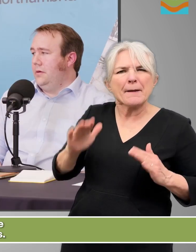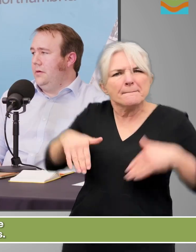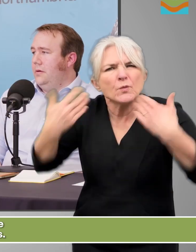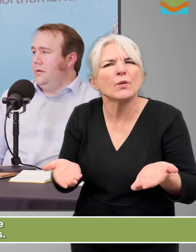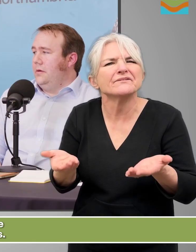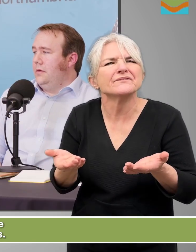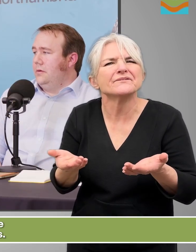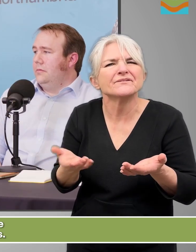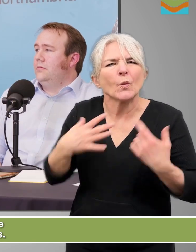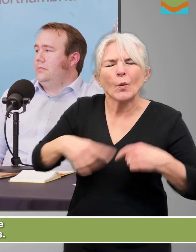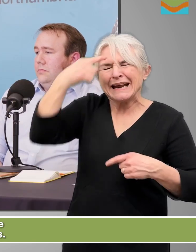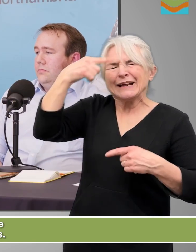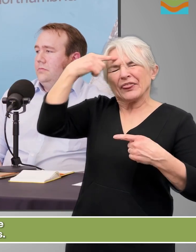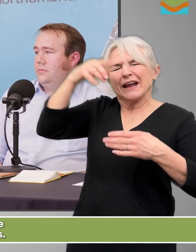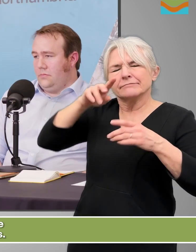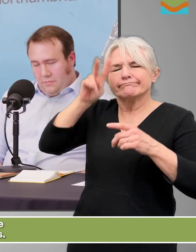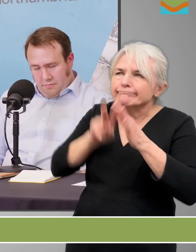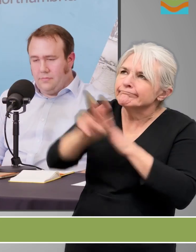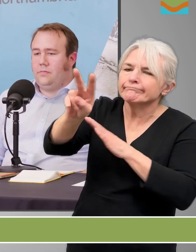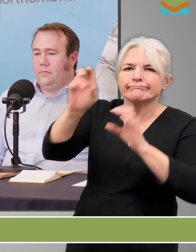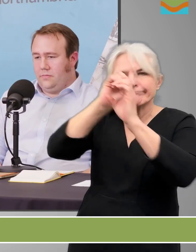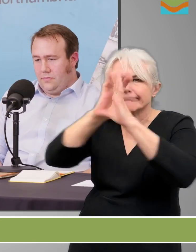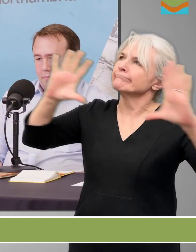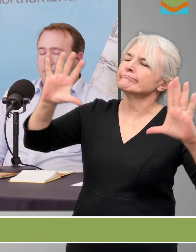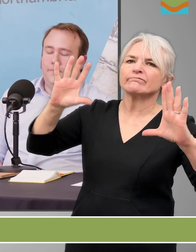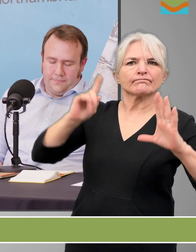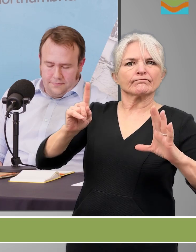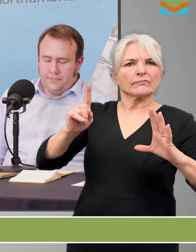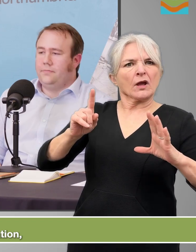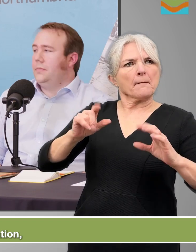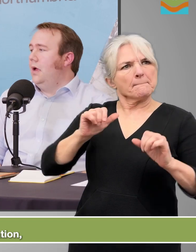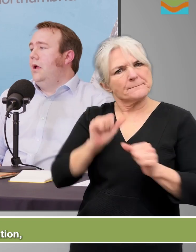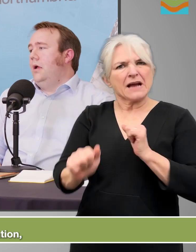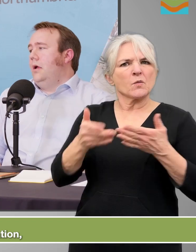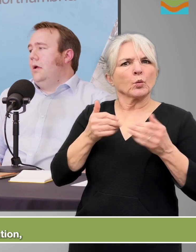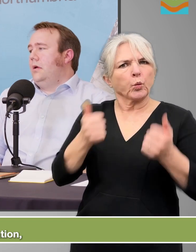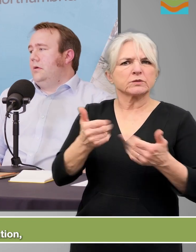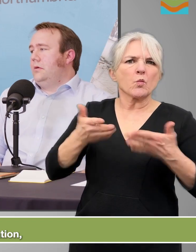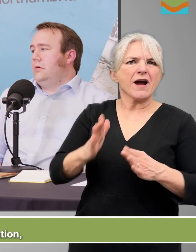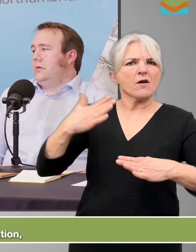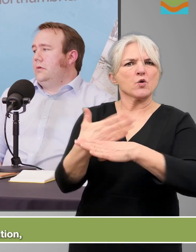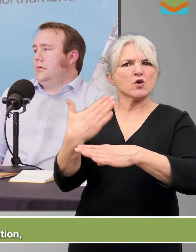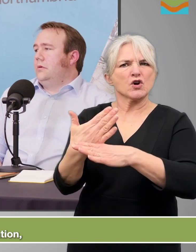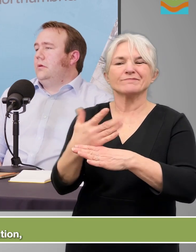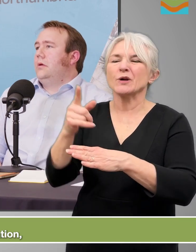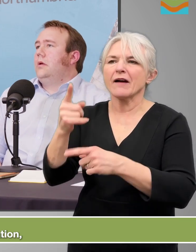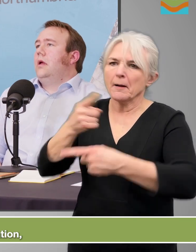the kind of infrastructure that sets these pathways. So that's what about policy and regulation, but also centralised information,